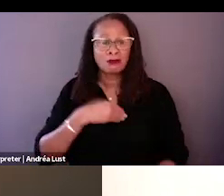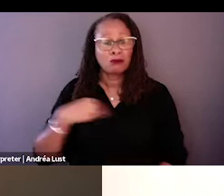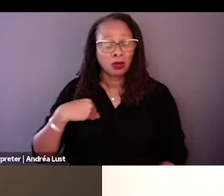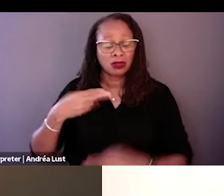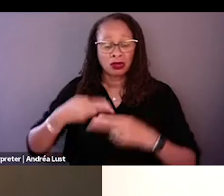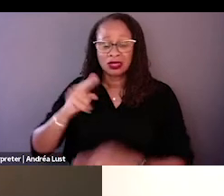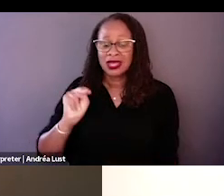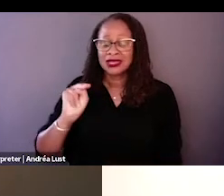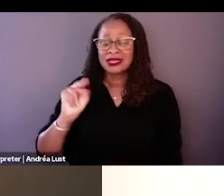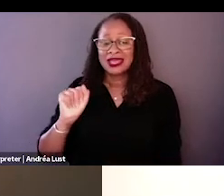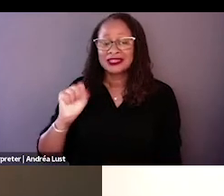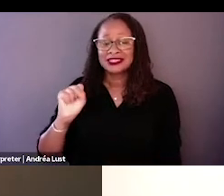They look into the camera.